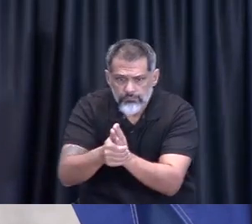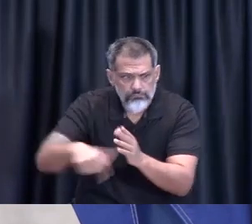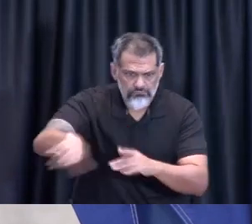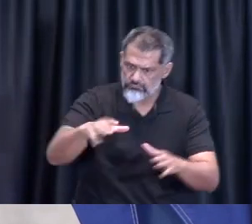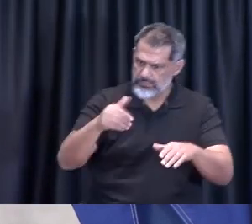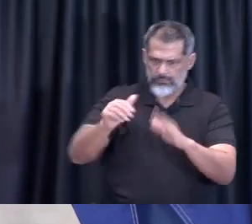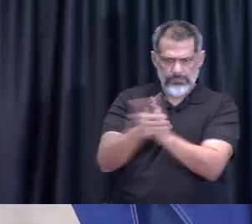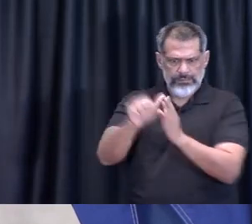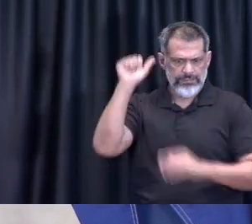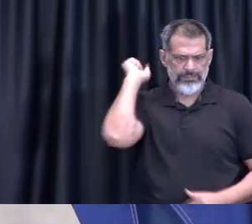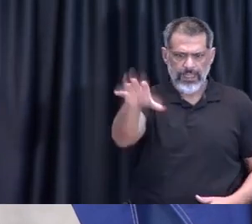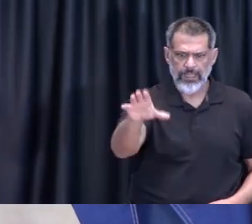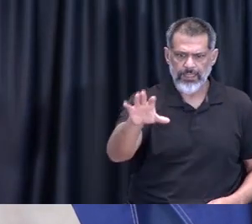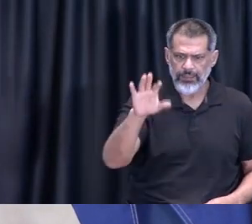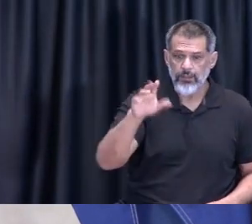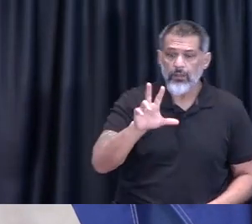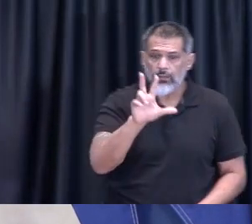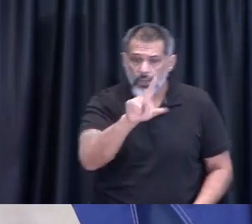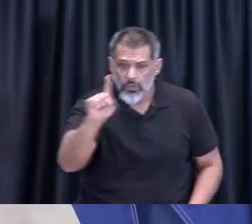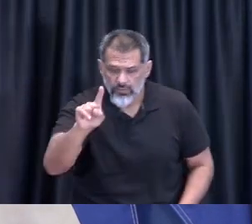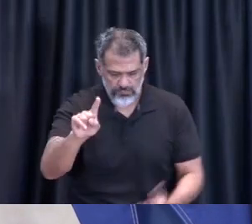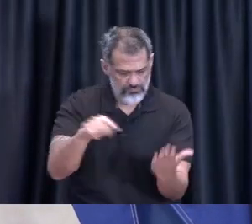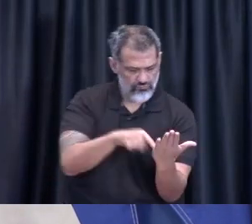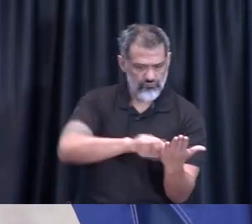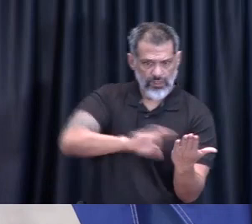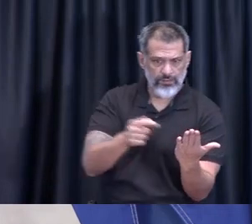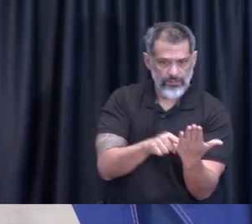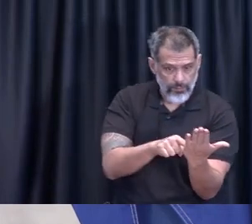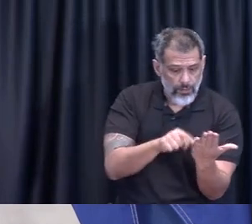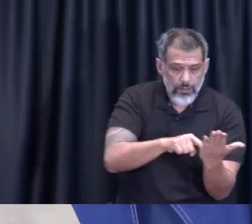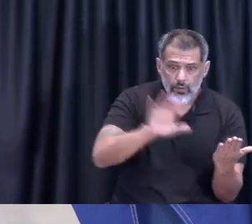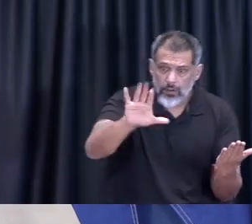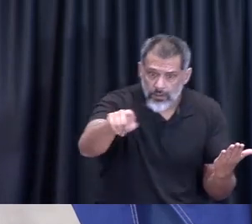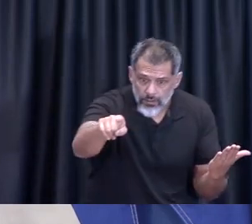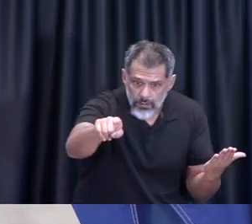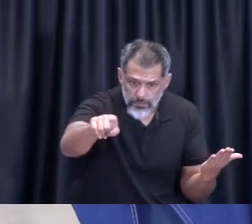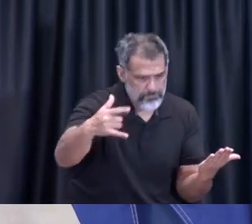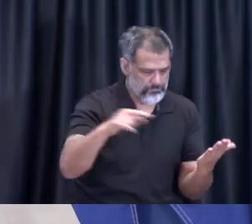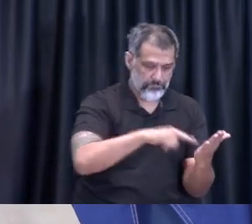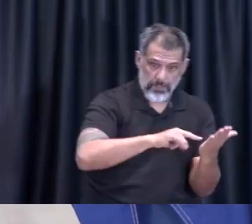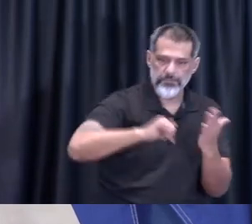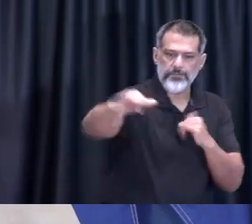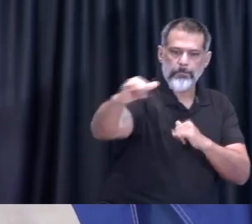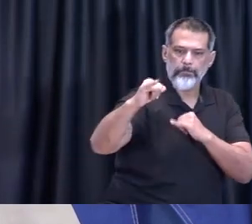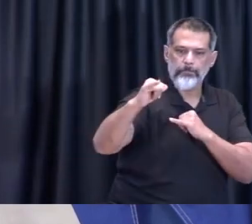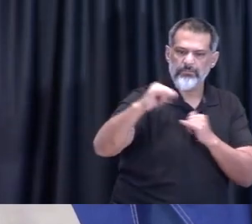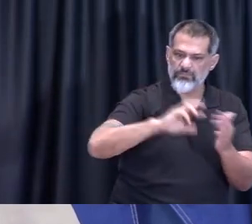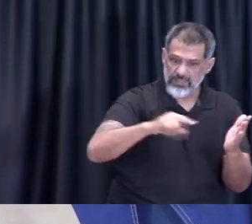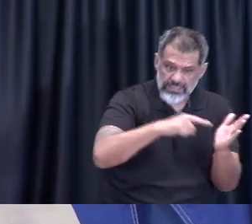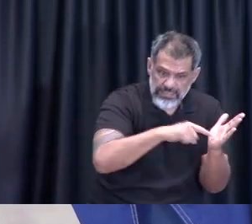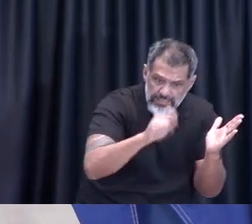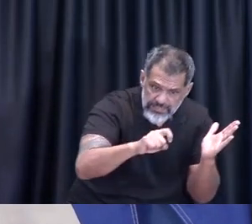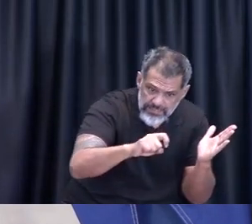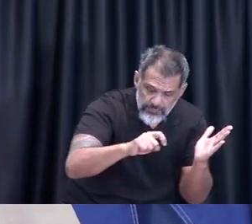The 311 team can see exactly what you see and the issue you need resolved, resulting in even more efficiencies.